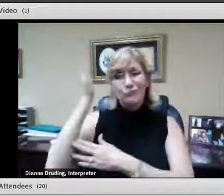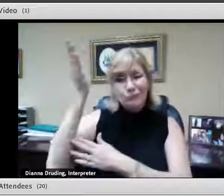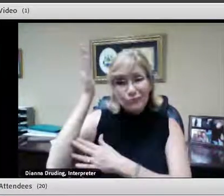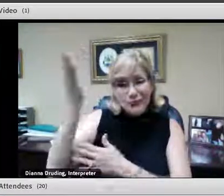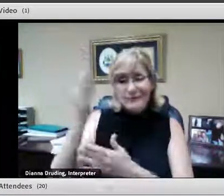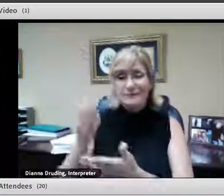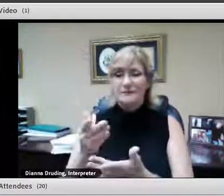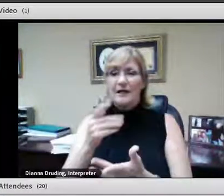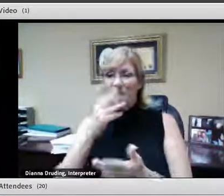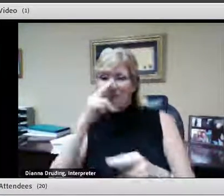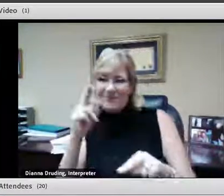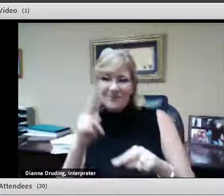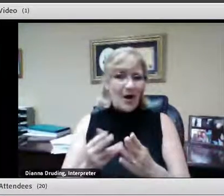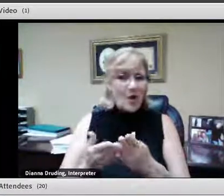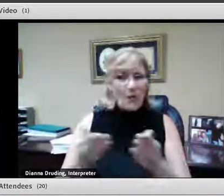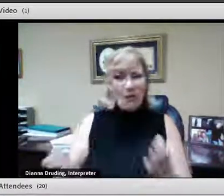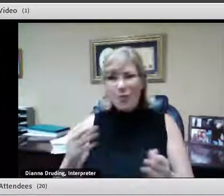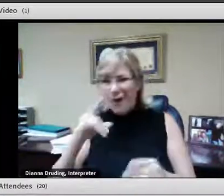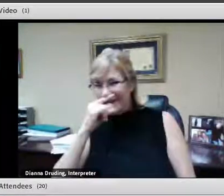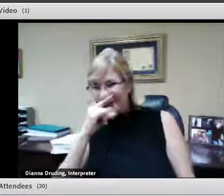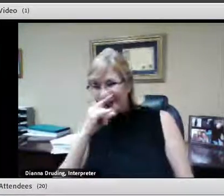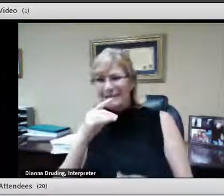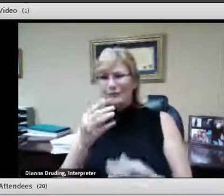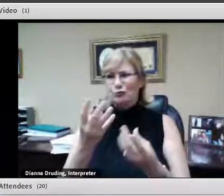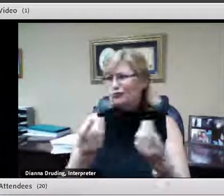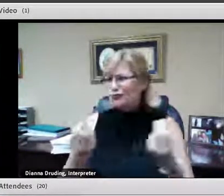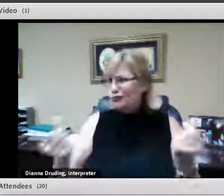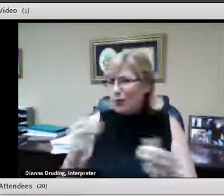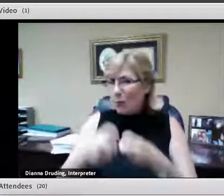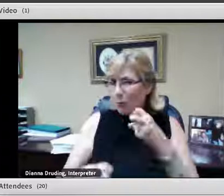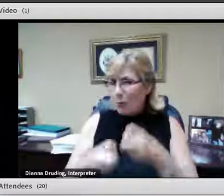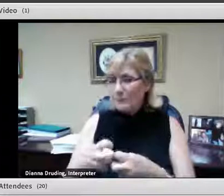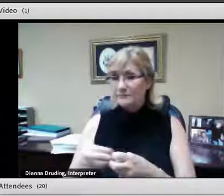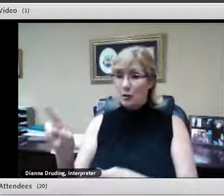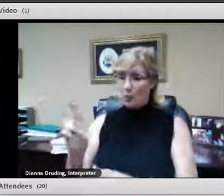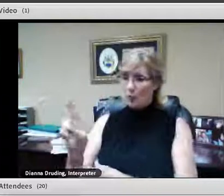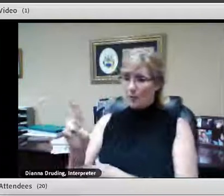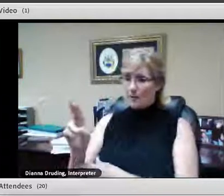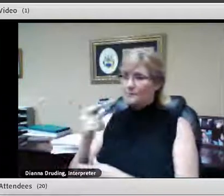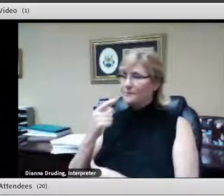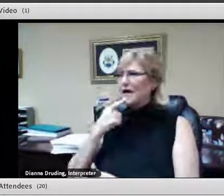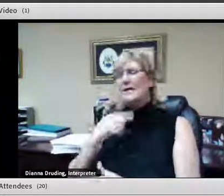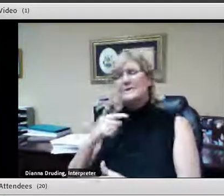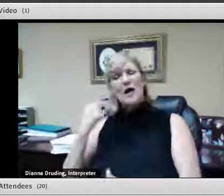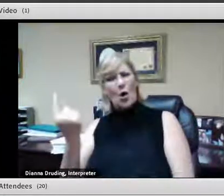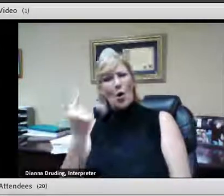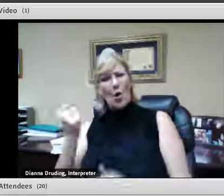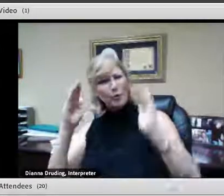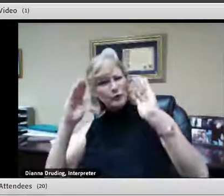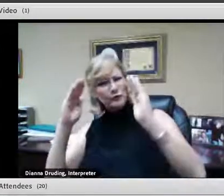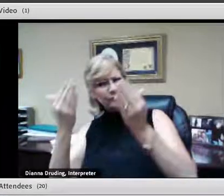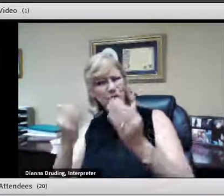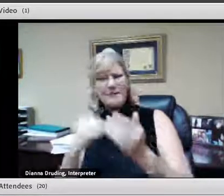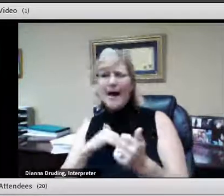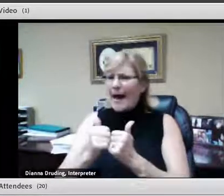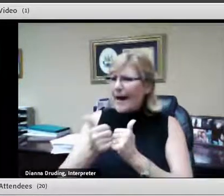and showing them how to solve problems without being held back. Ryan: And that's really always been my focus is I've always asked myself, "How can I make this fun for kids?"